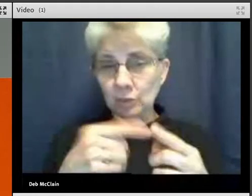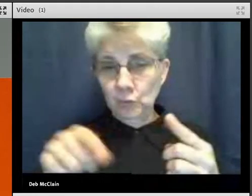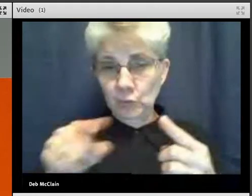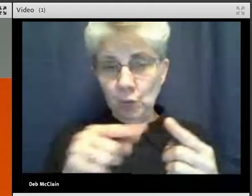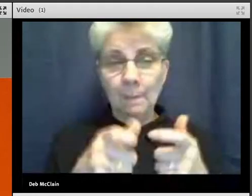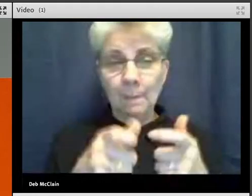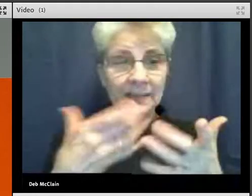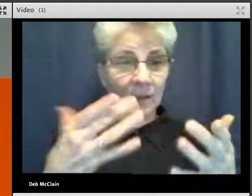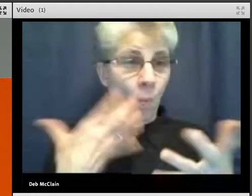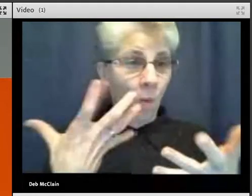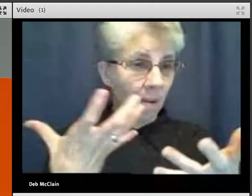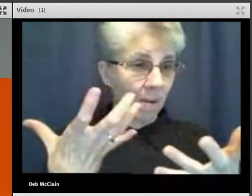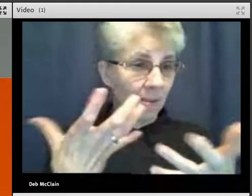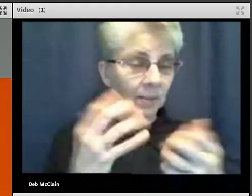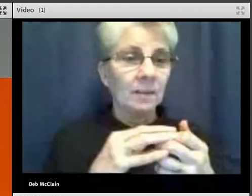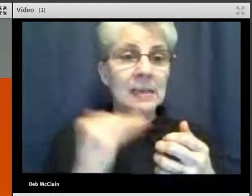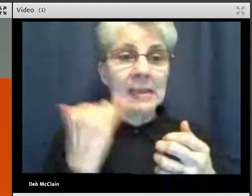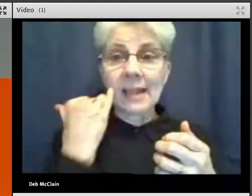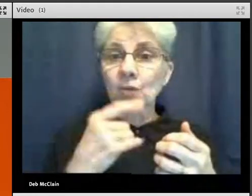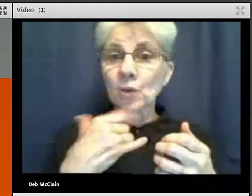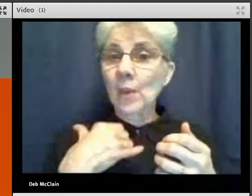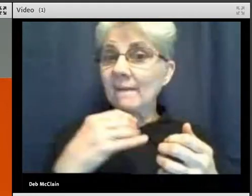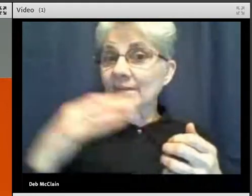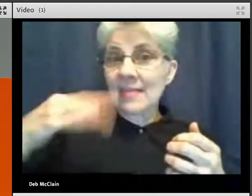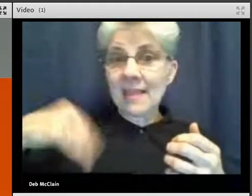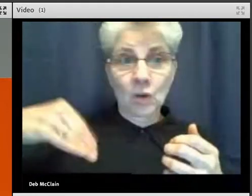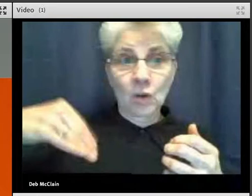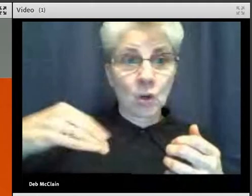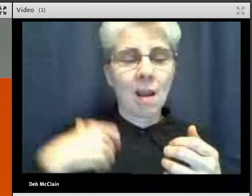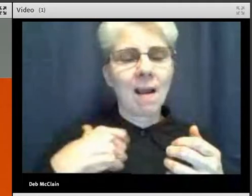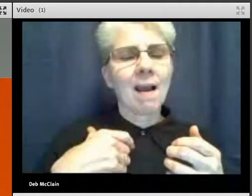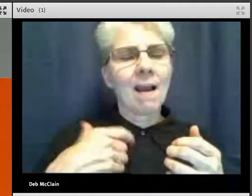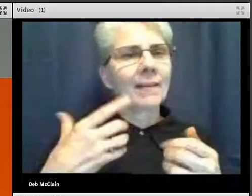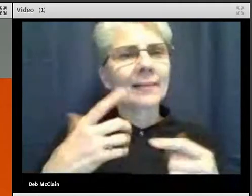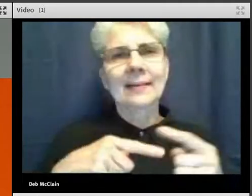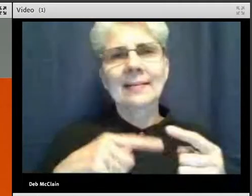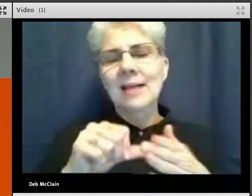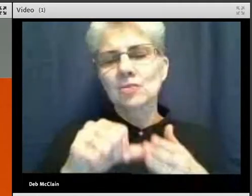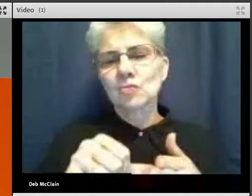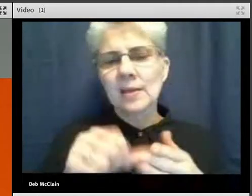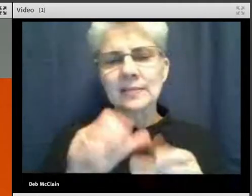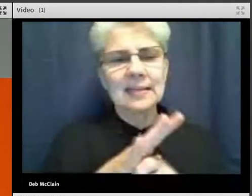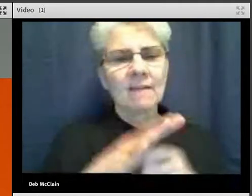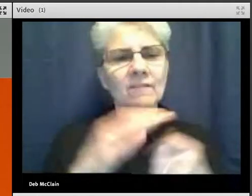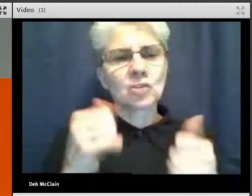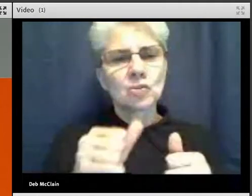A couple of things I really want to recommend to you. The biggest thing is if you have never,